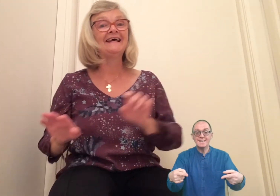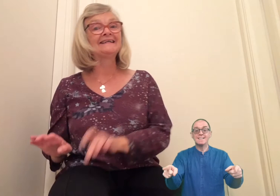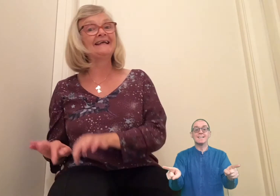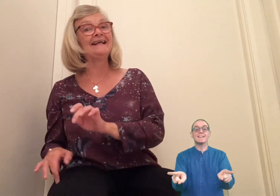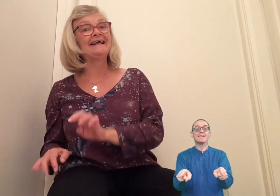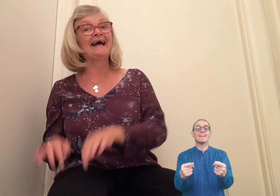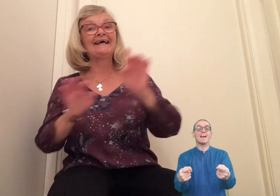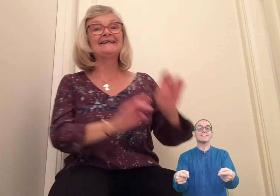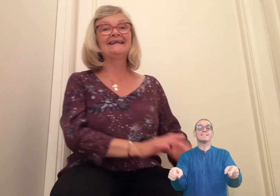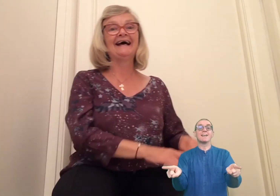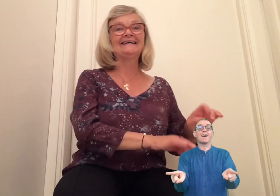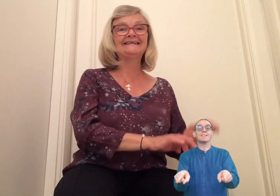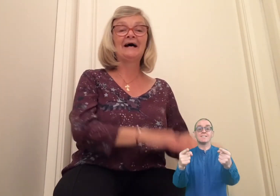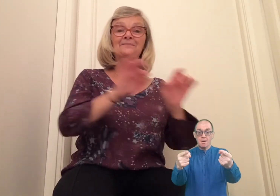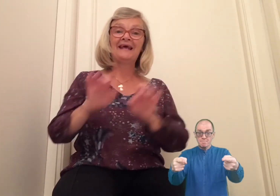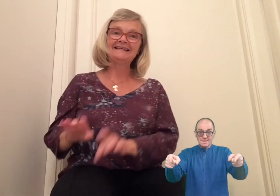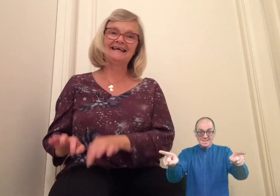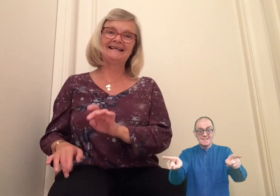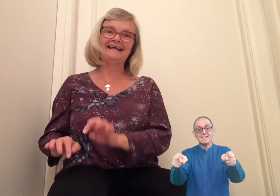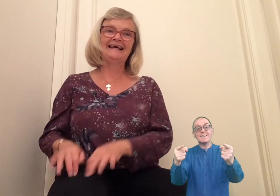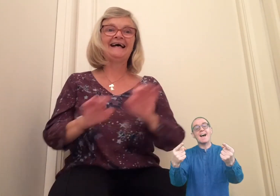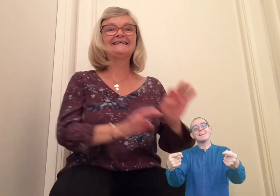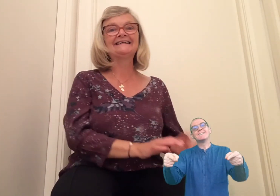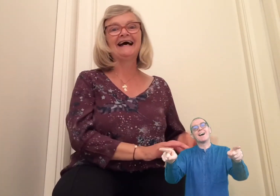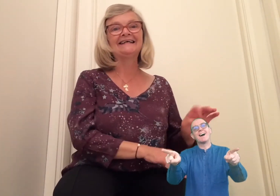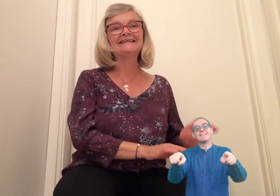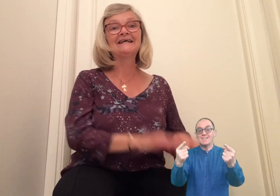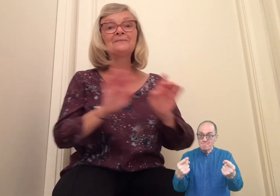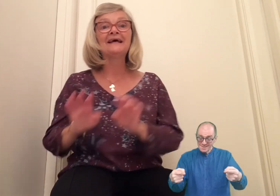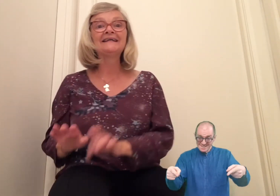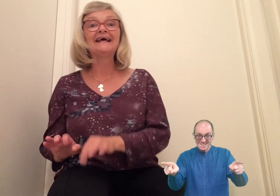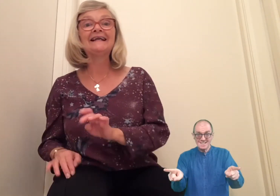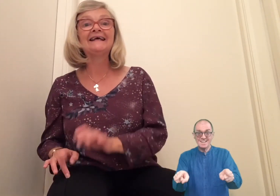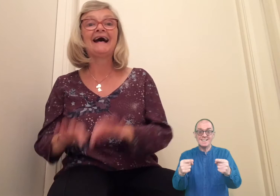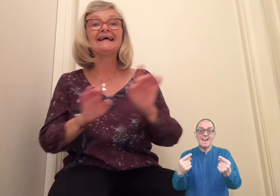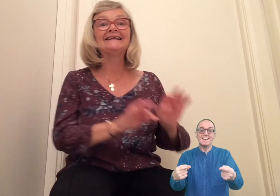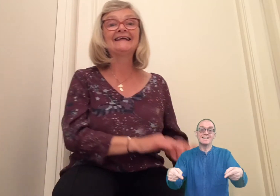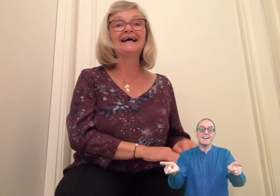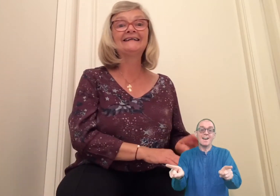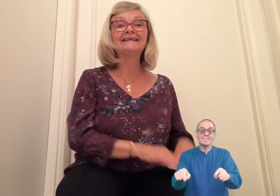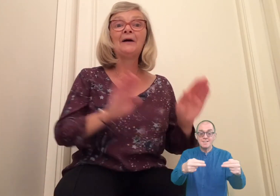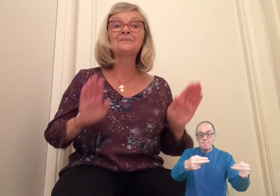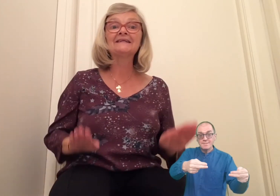Diddley di del diddle dum